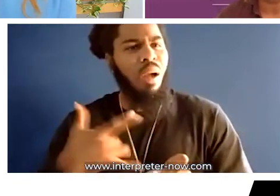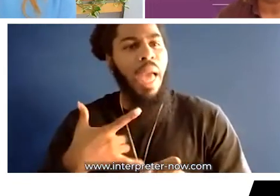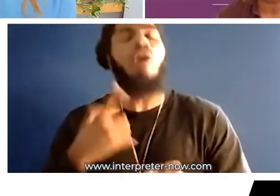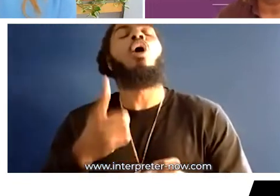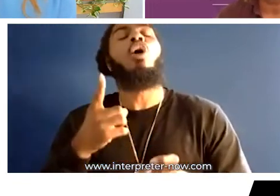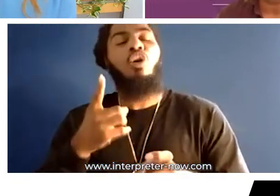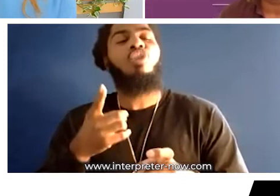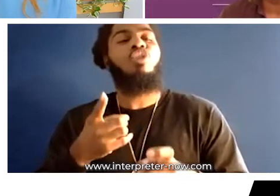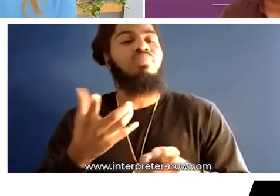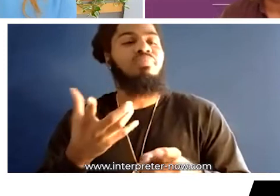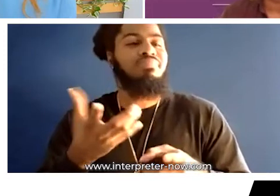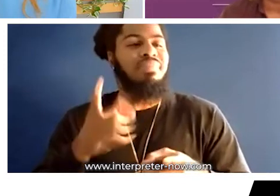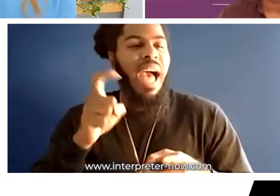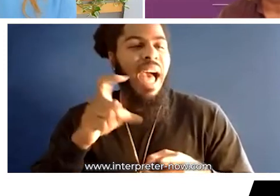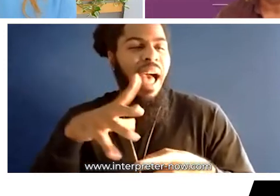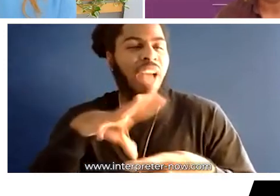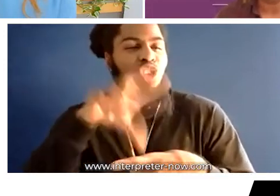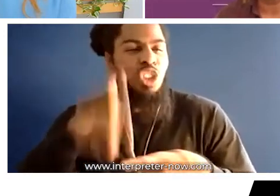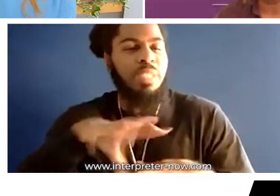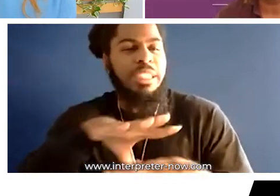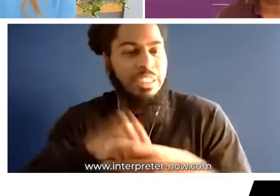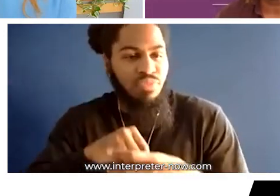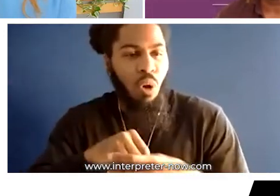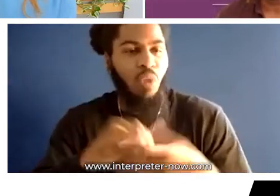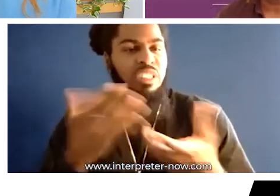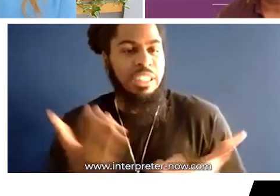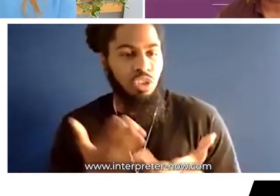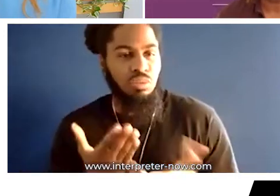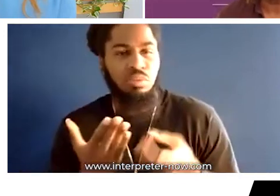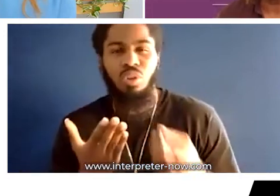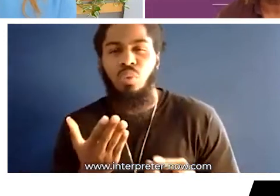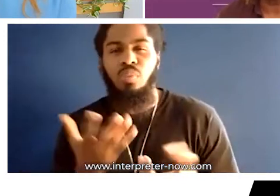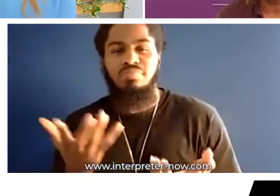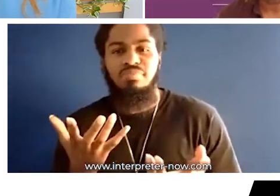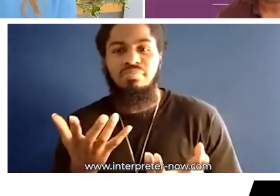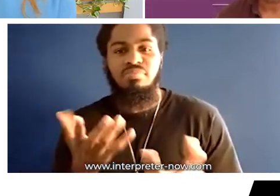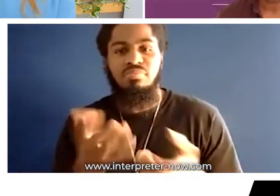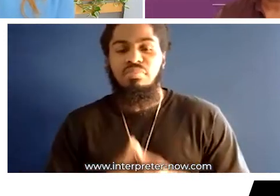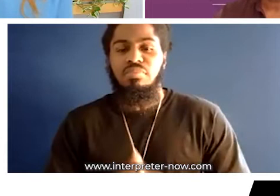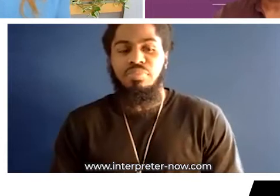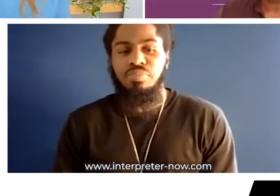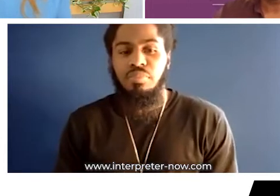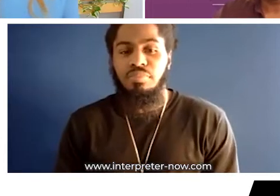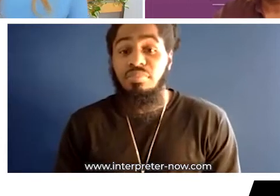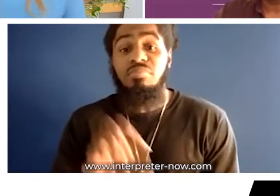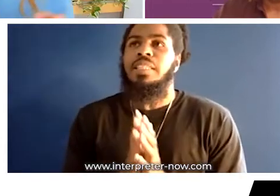the center of how people are experiencing their work life. Yeah, that old normal.